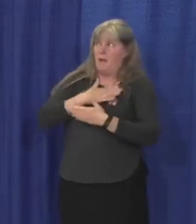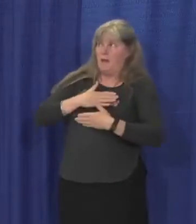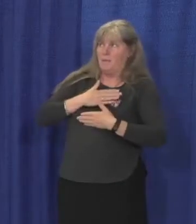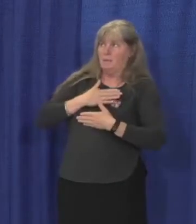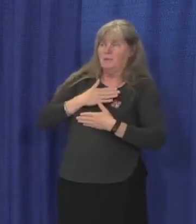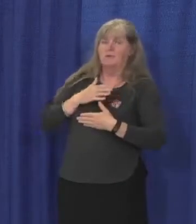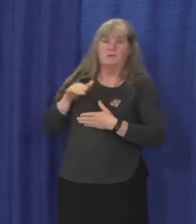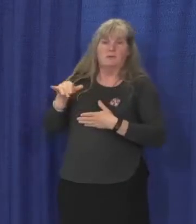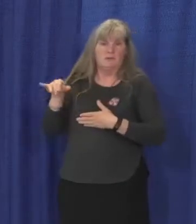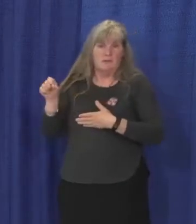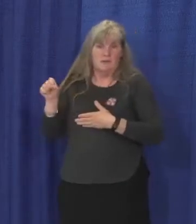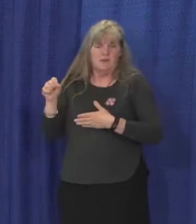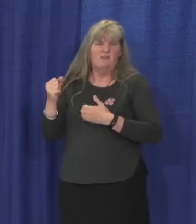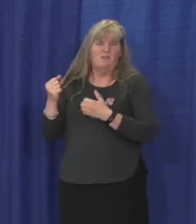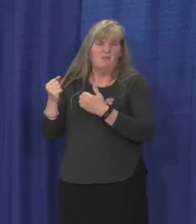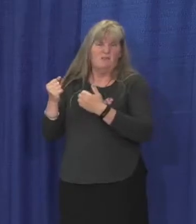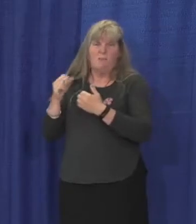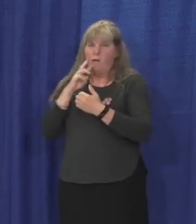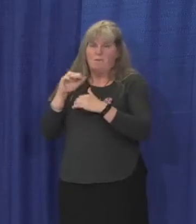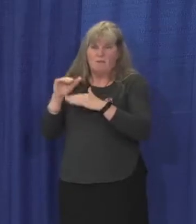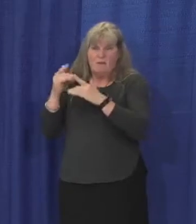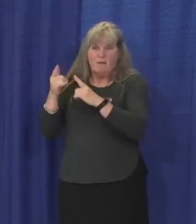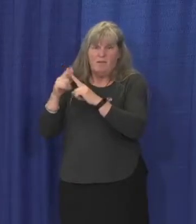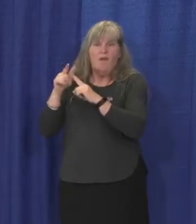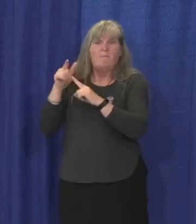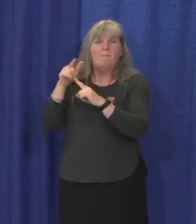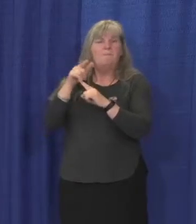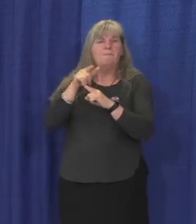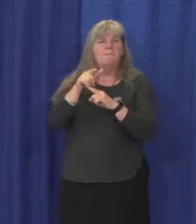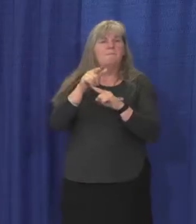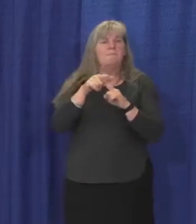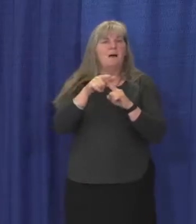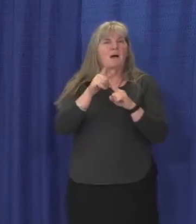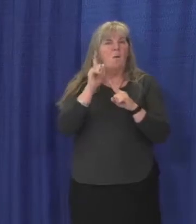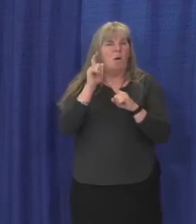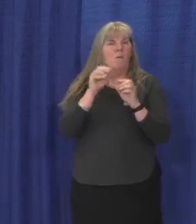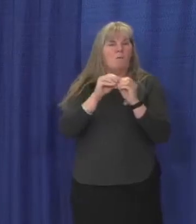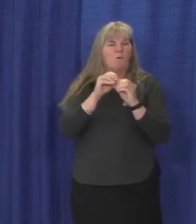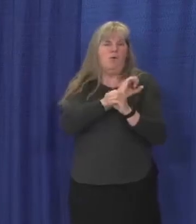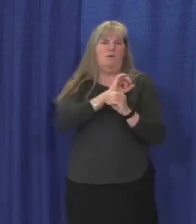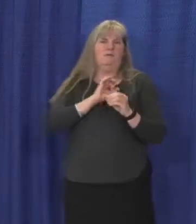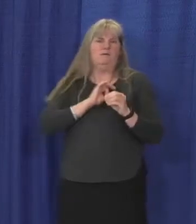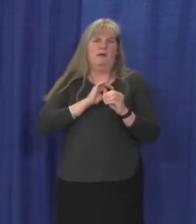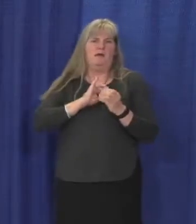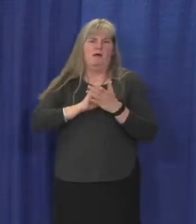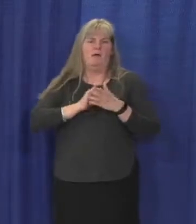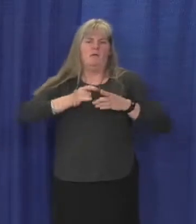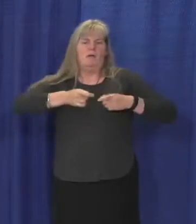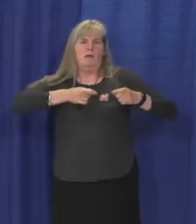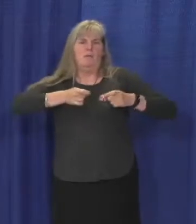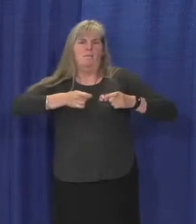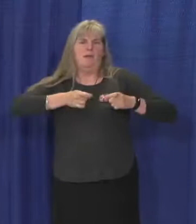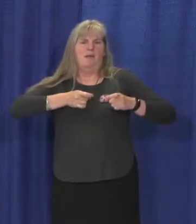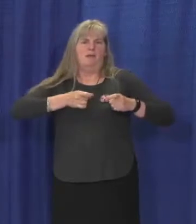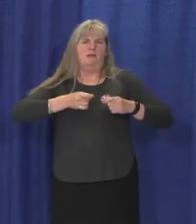that is much appreciated but our work continues to make sure we have additional people to help